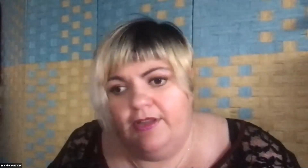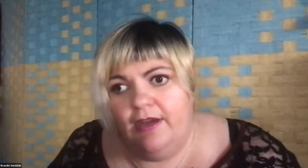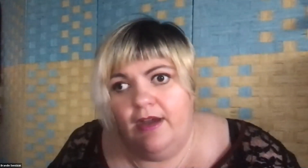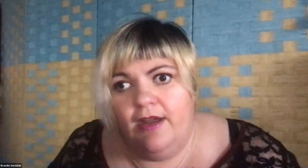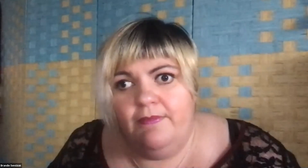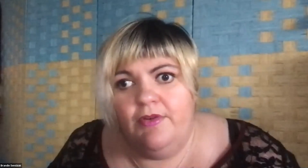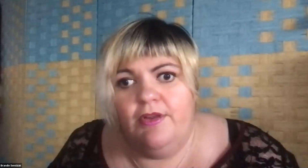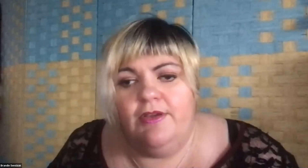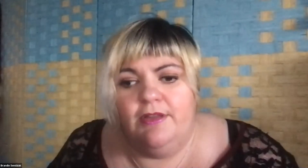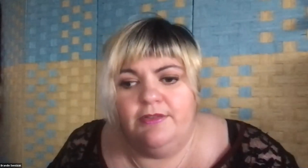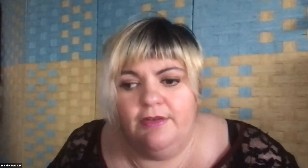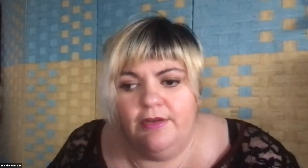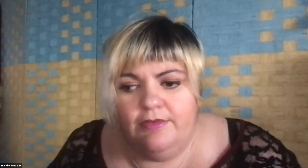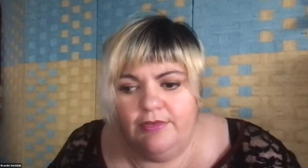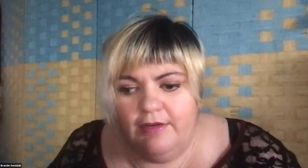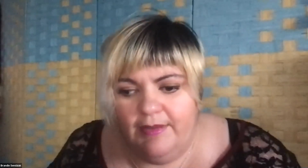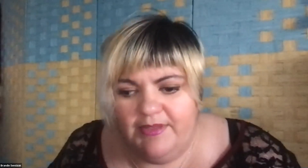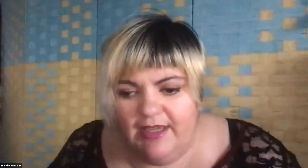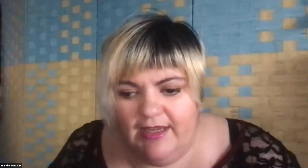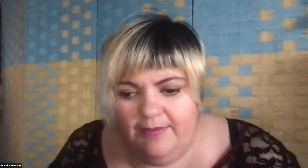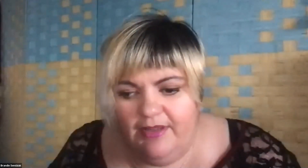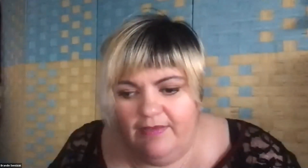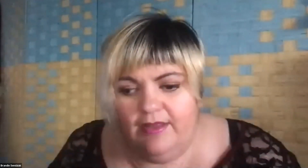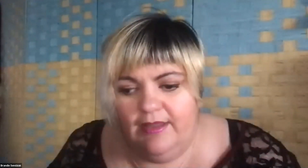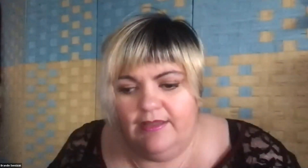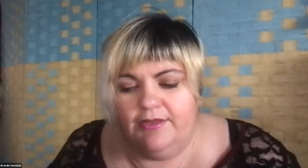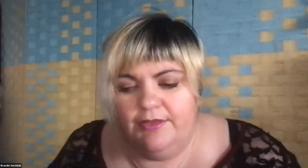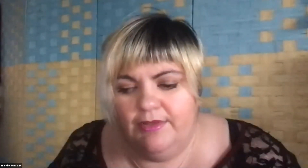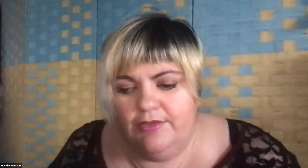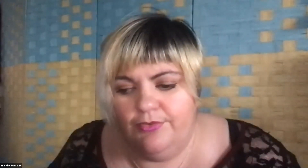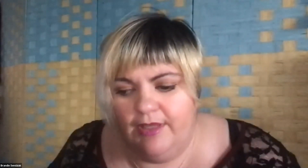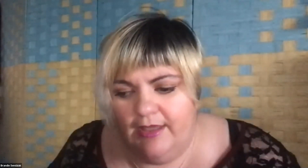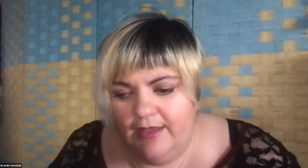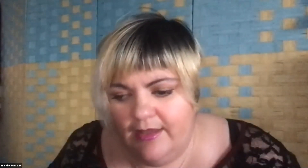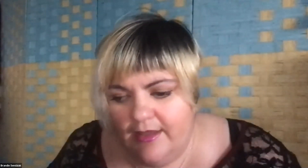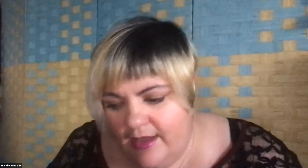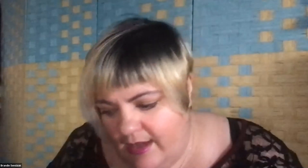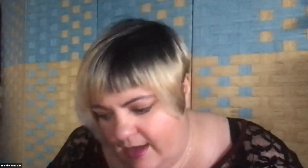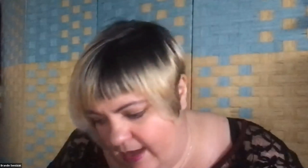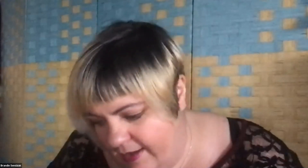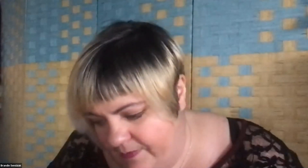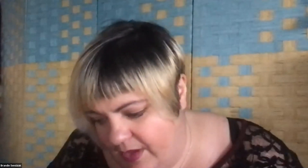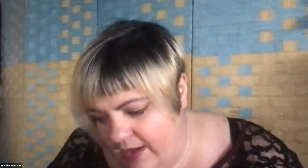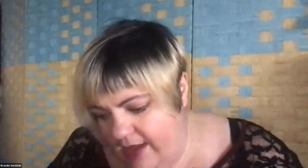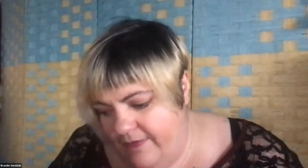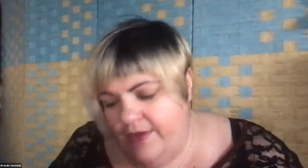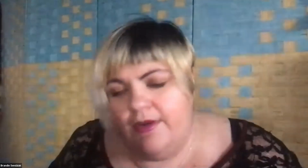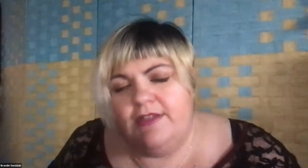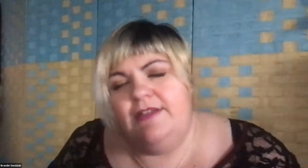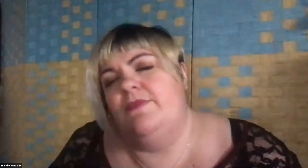assist us in reviewing these policies, please reach out to